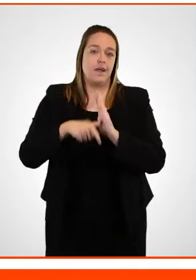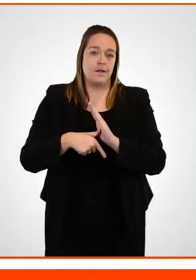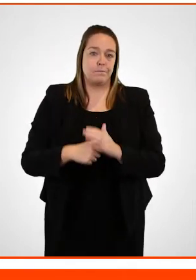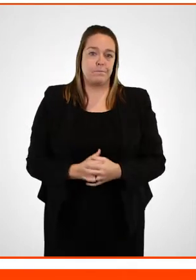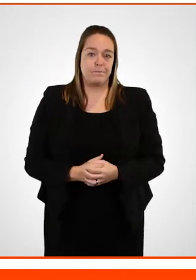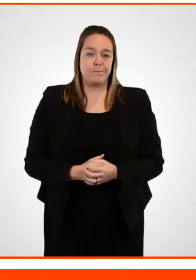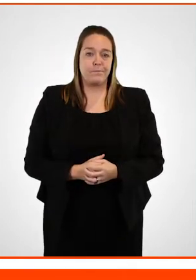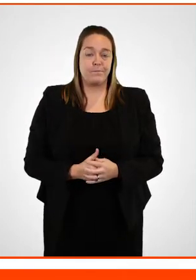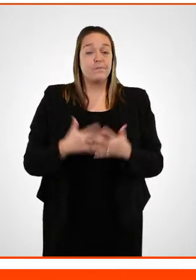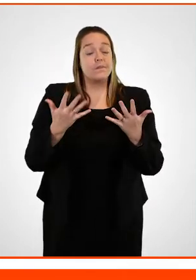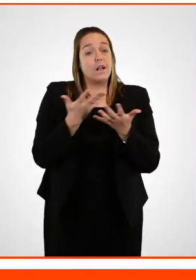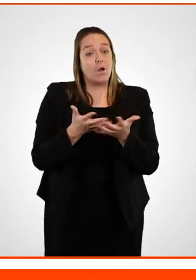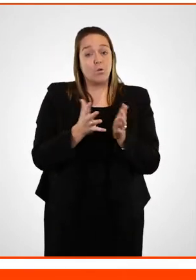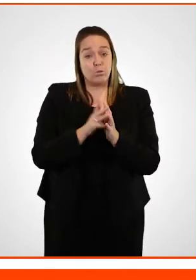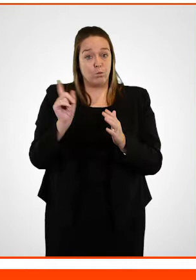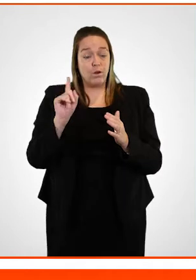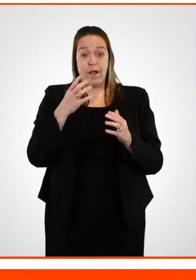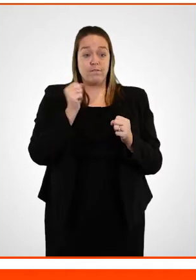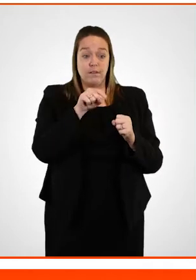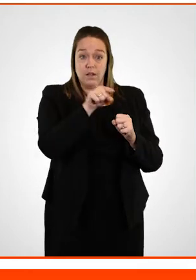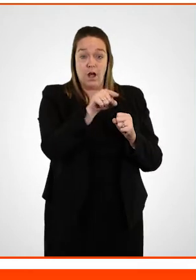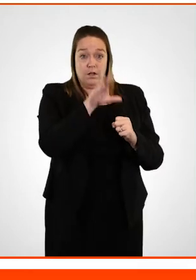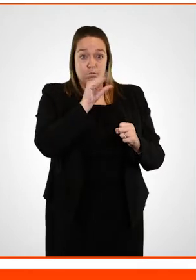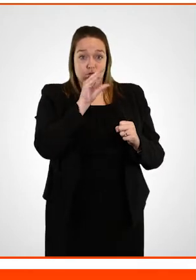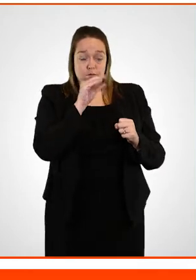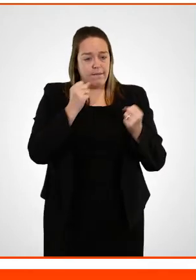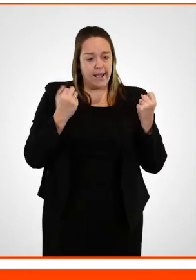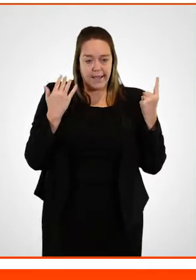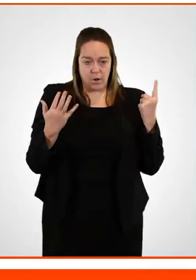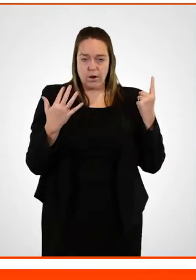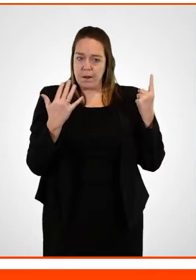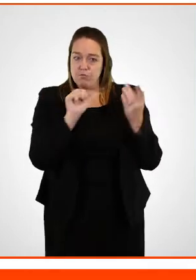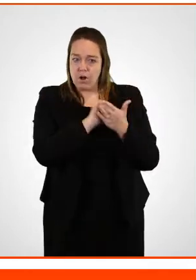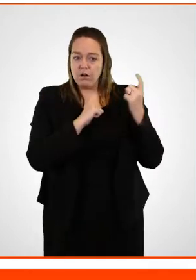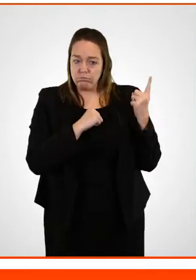And what we do is we count how many words the student read correctly